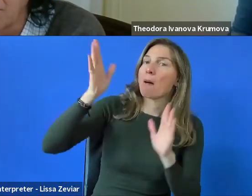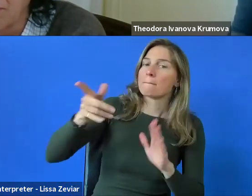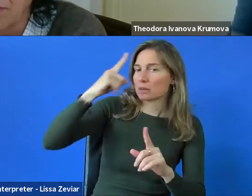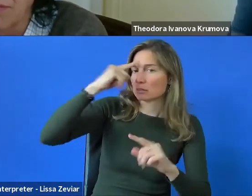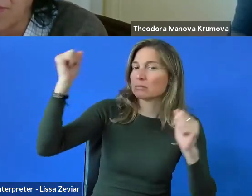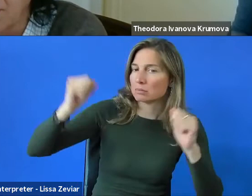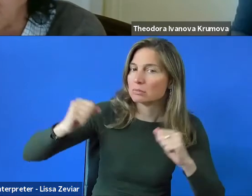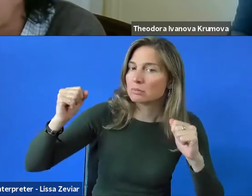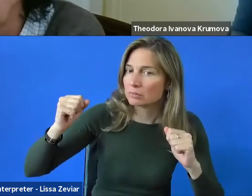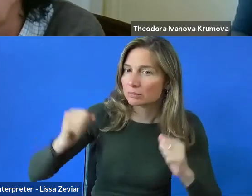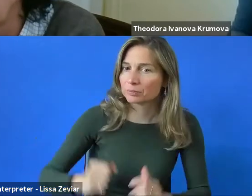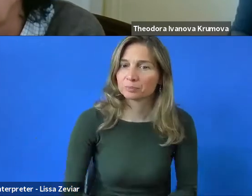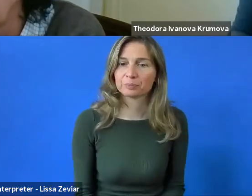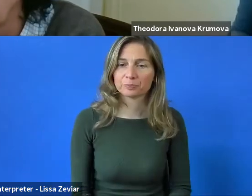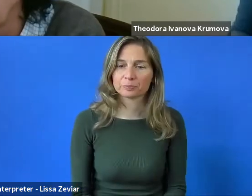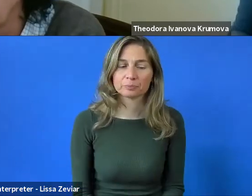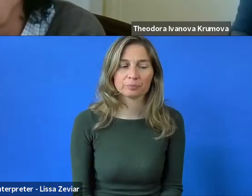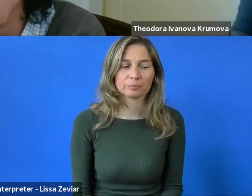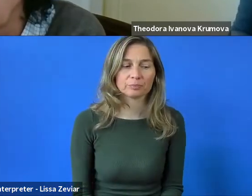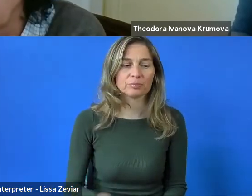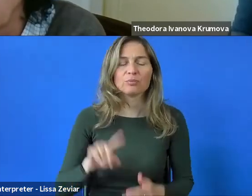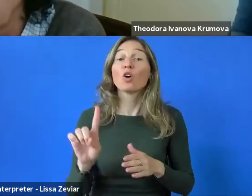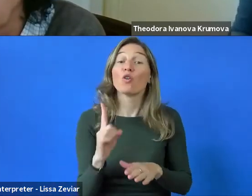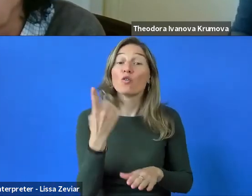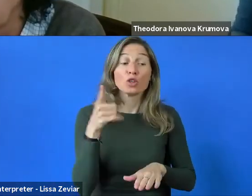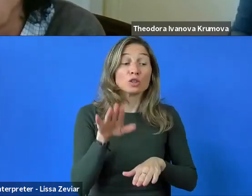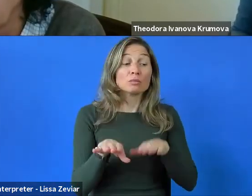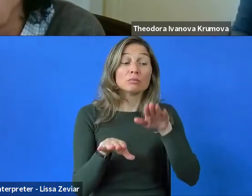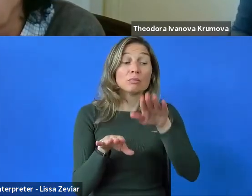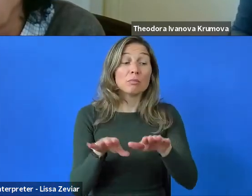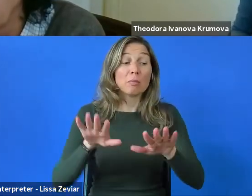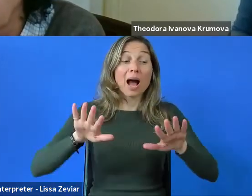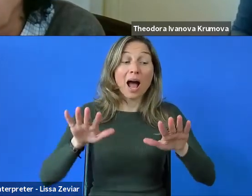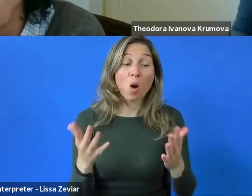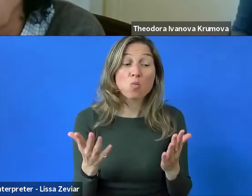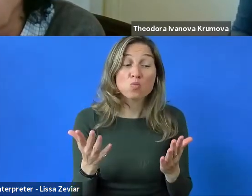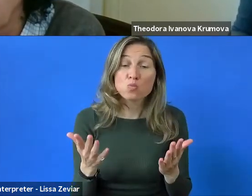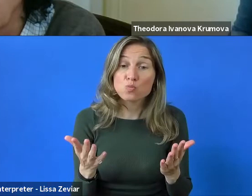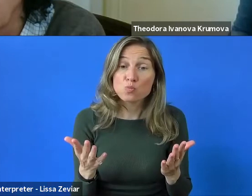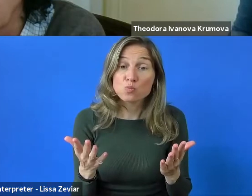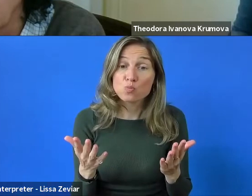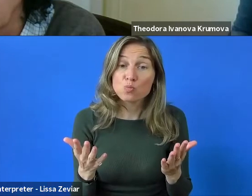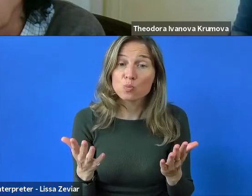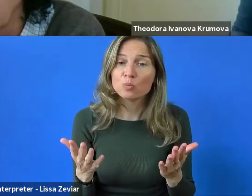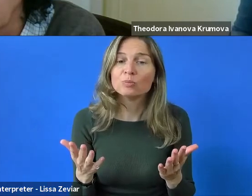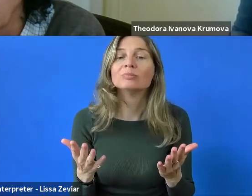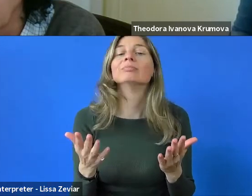How does it start the inquiry procedure? With receiving by the committee of reliable information